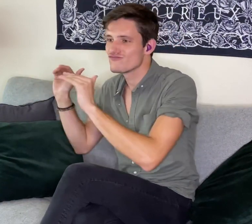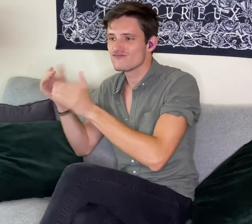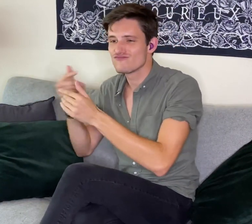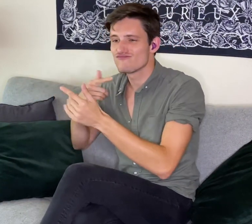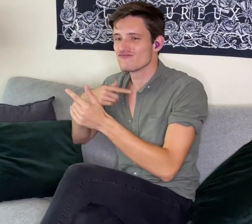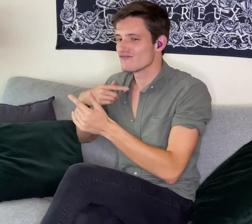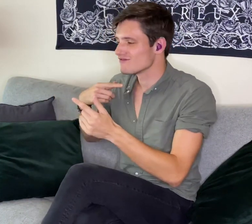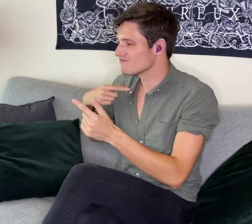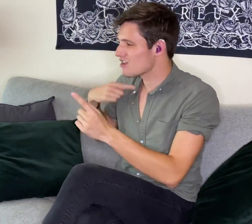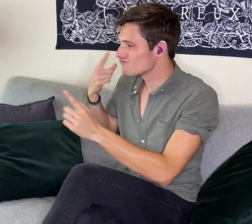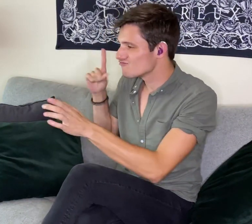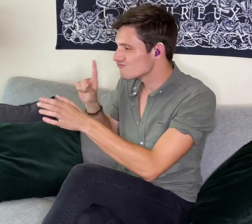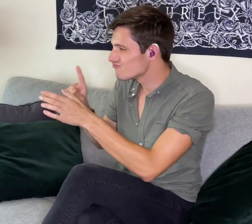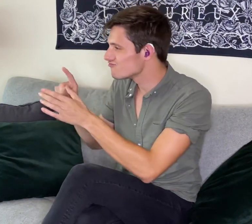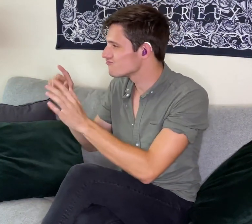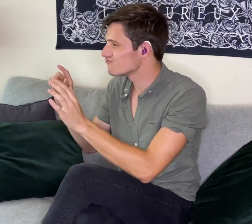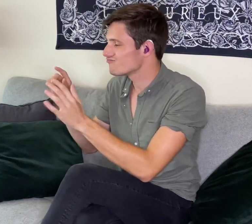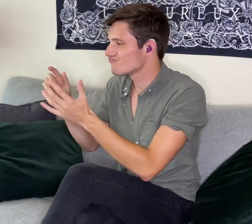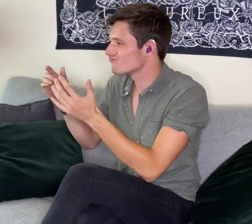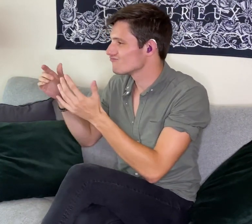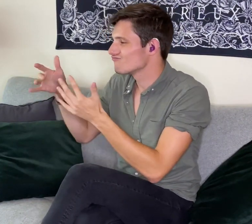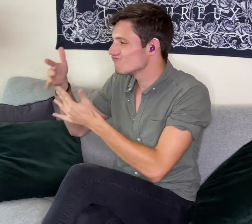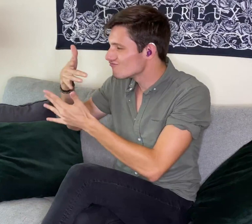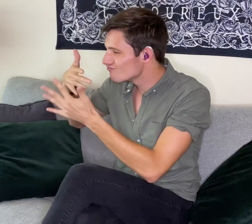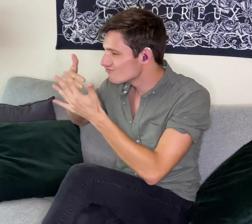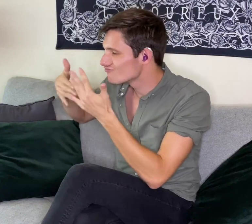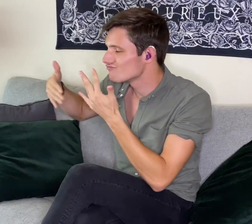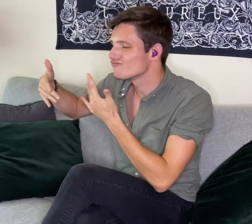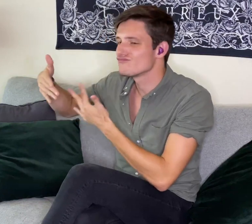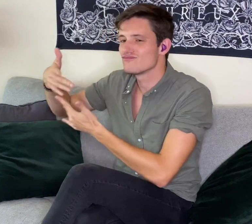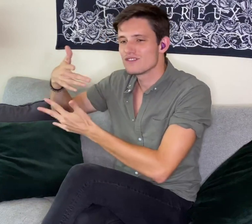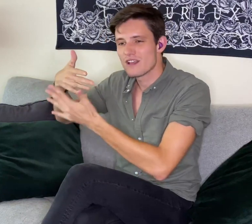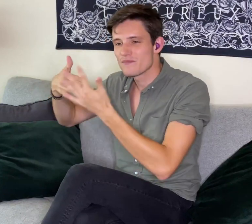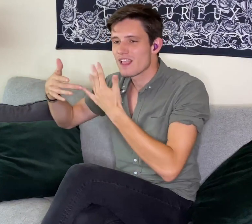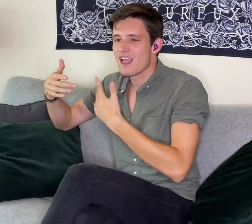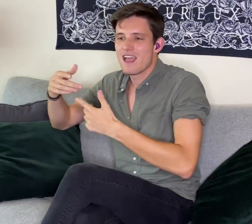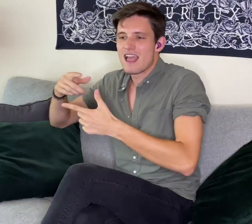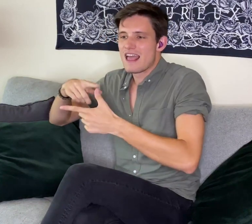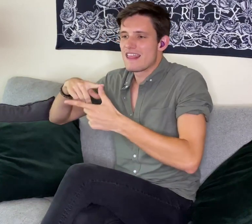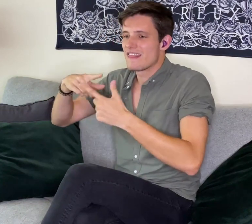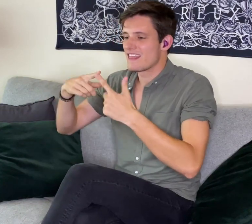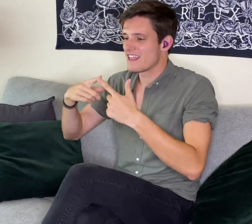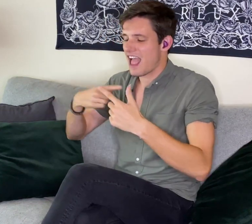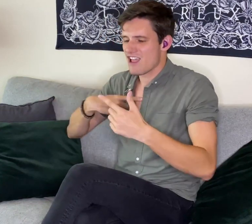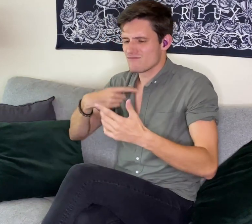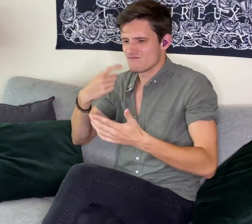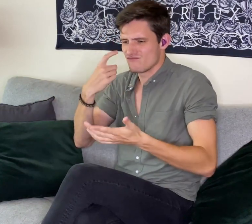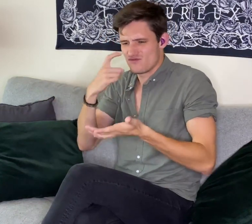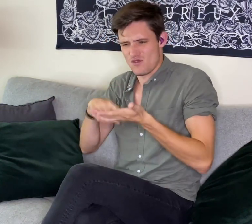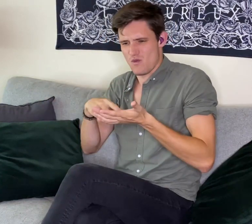everyone, and interacted with them for a while. A few topics